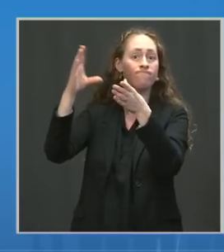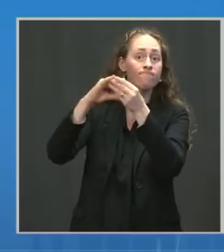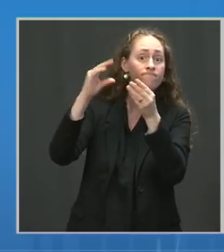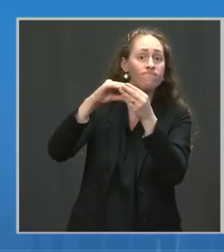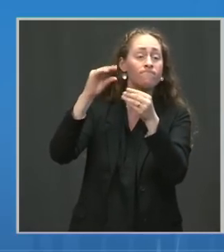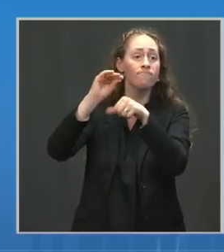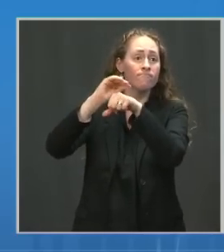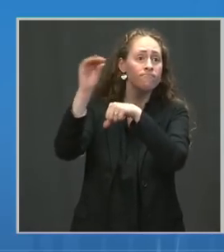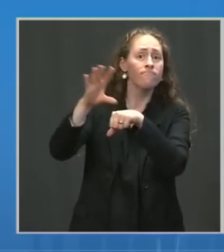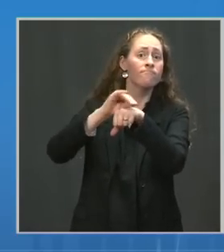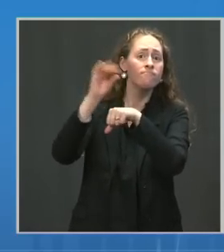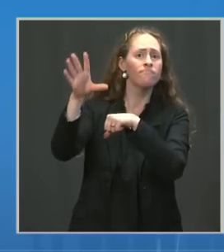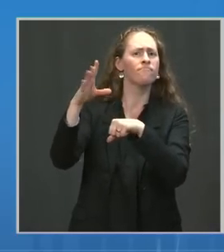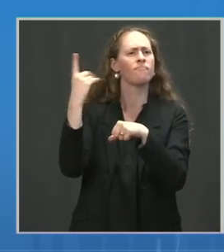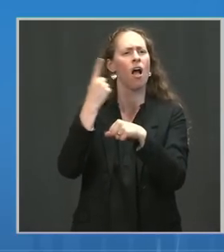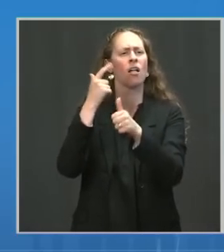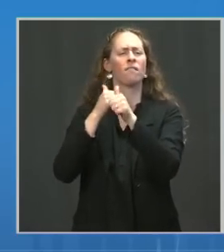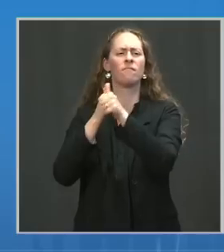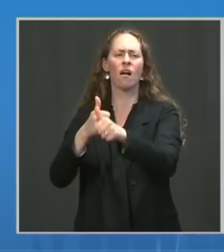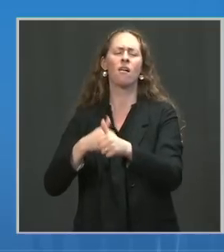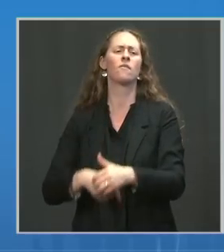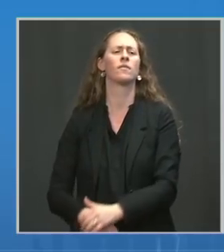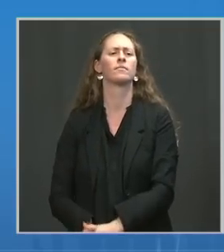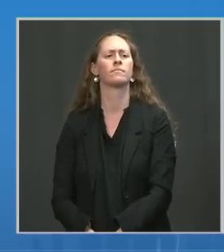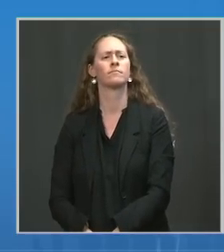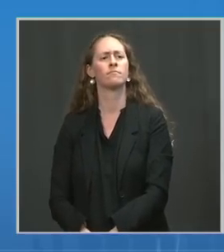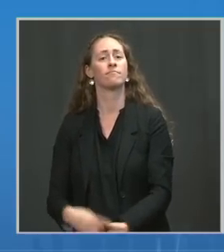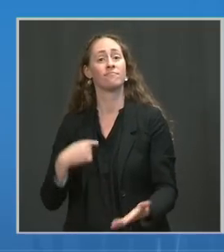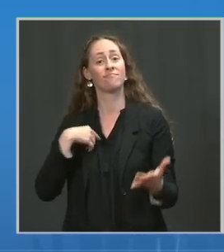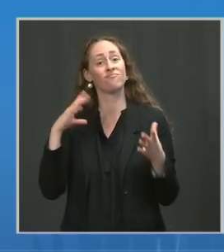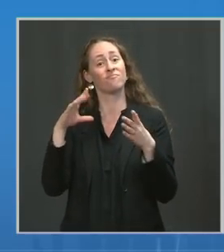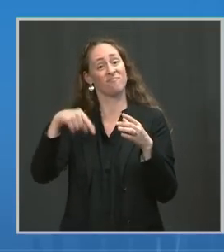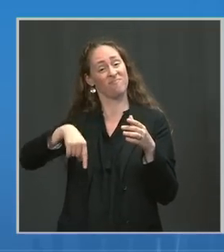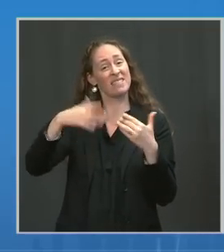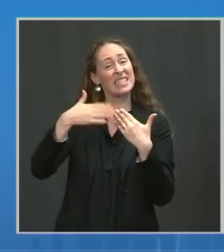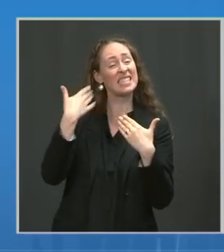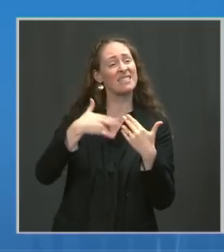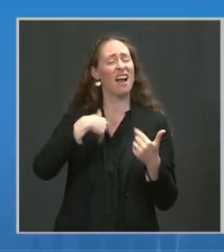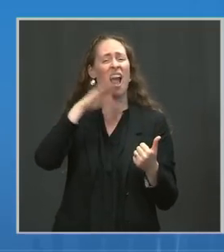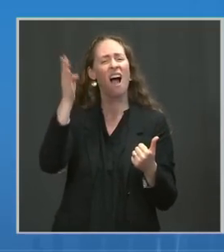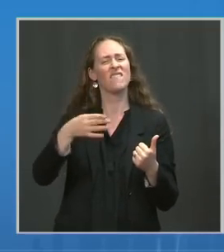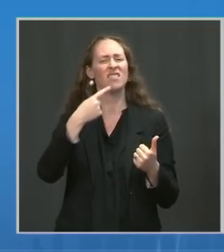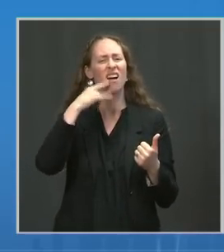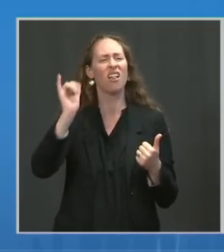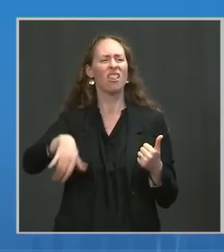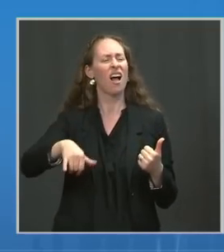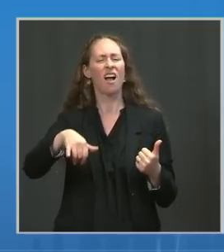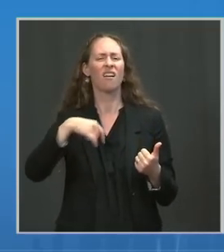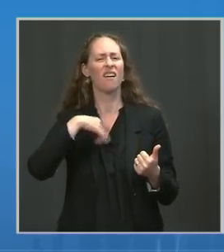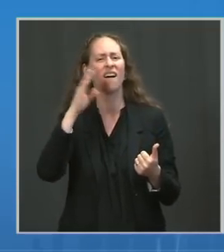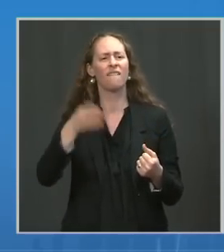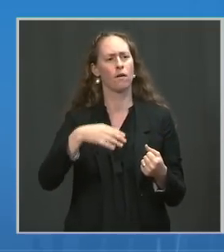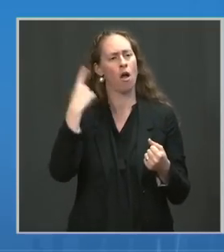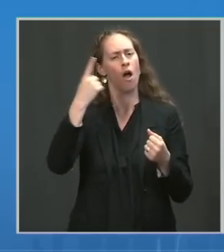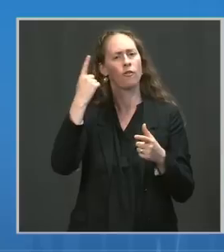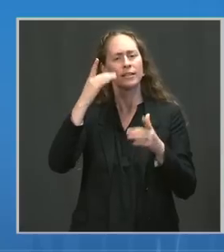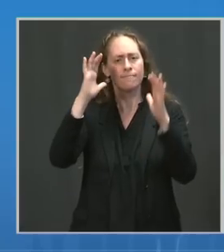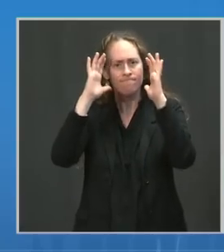We never said that this was going to be easy, but the best thing we can do right now is listen to the science and get more people vaccinated